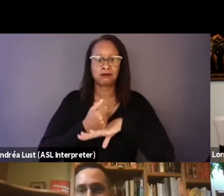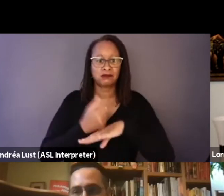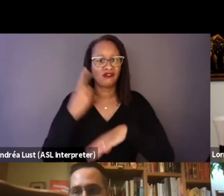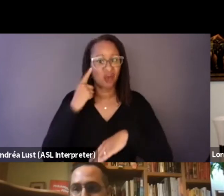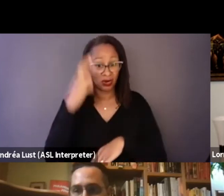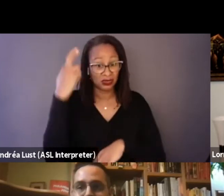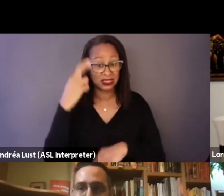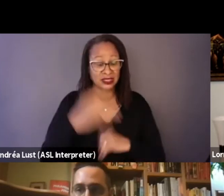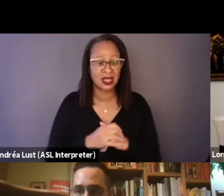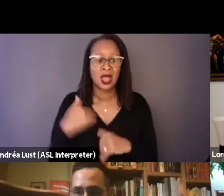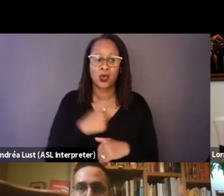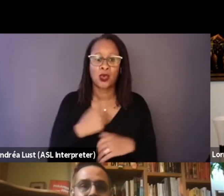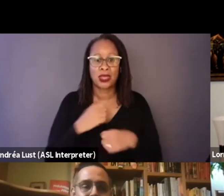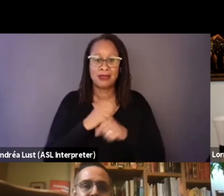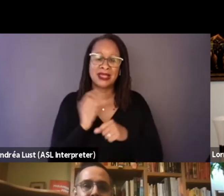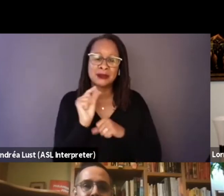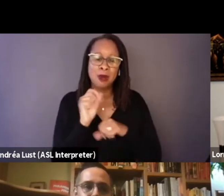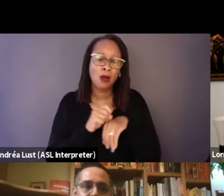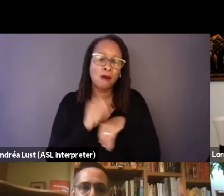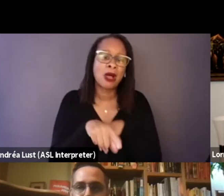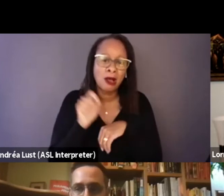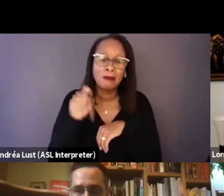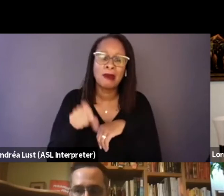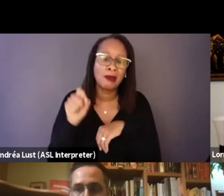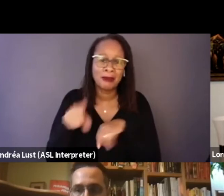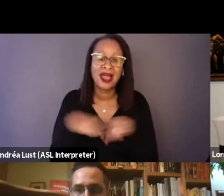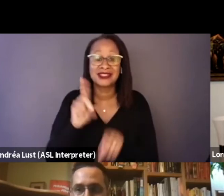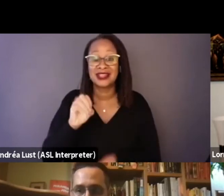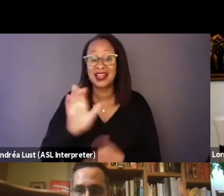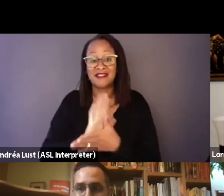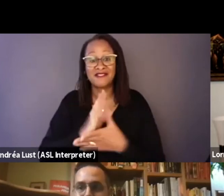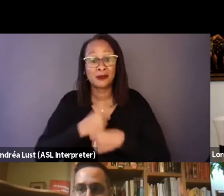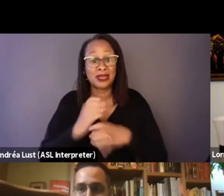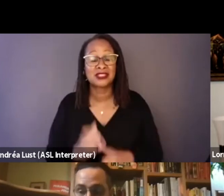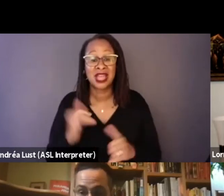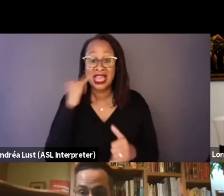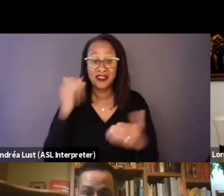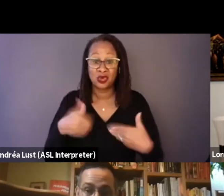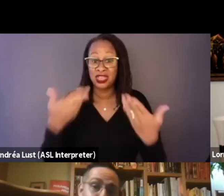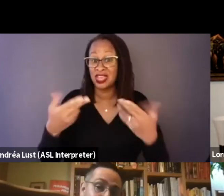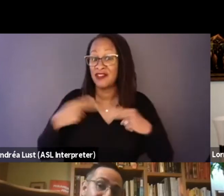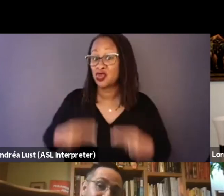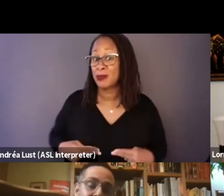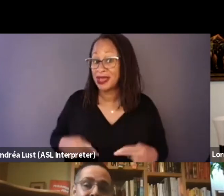We make small contributions as documentary filmmakers, but if you can give humanity to a space where it's purposefully being denied,